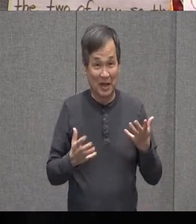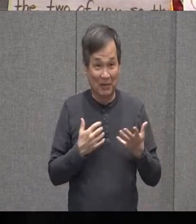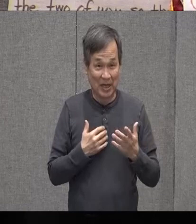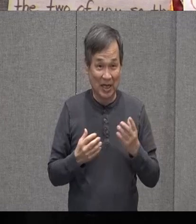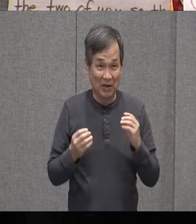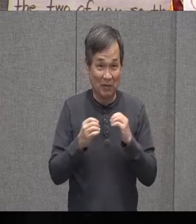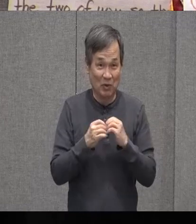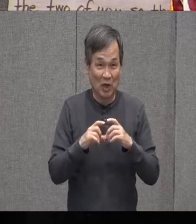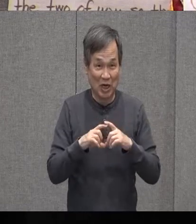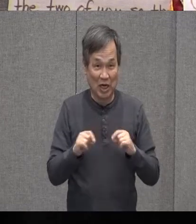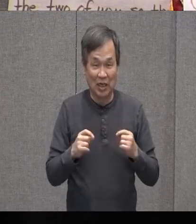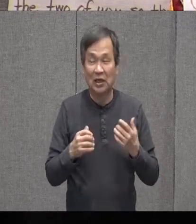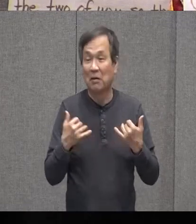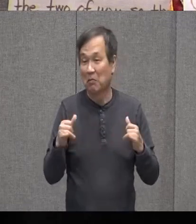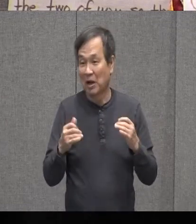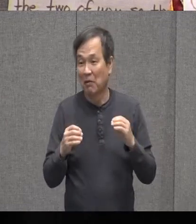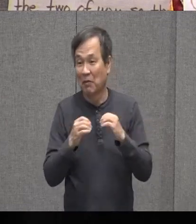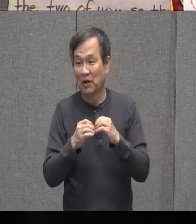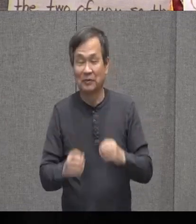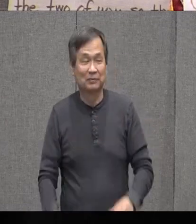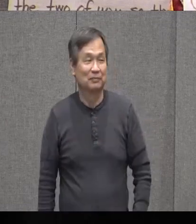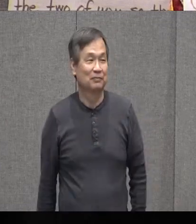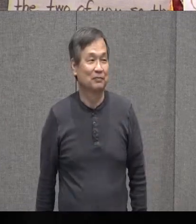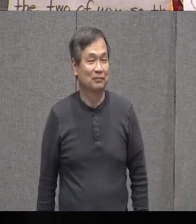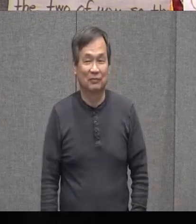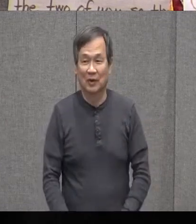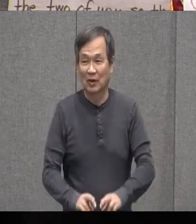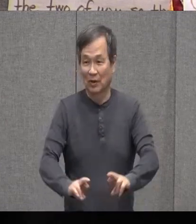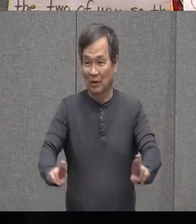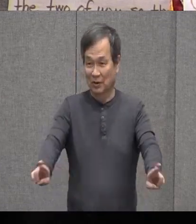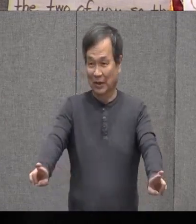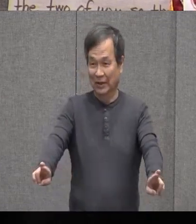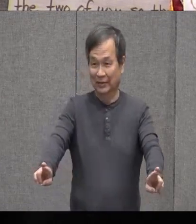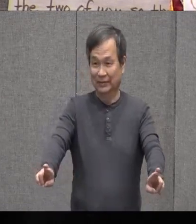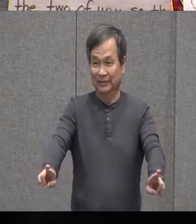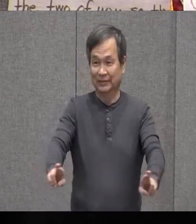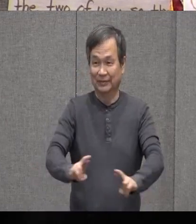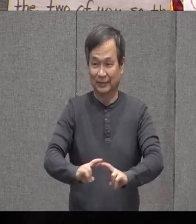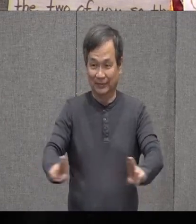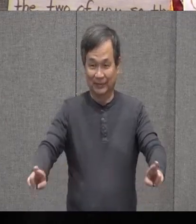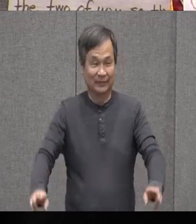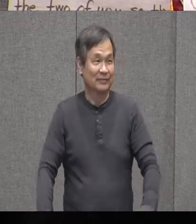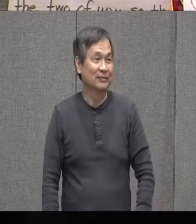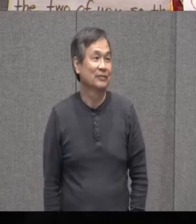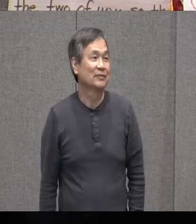I have to win a few more rounds. Okay, are you ready? I'm ready. Okay.